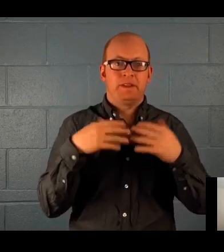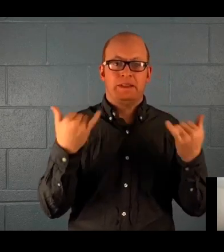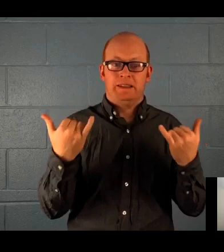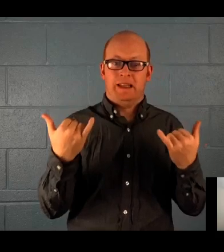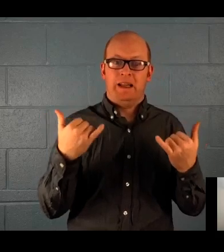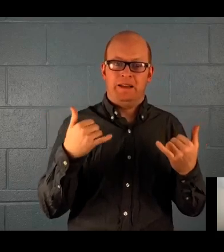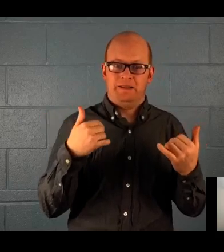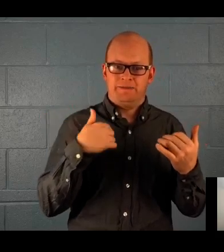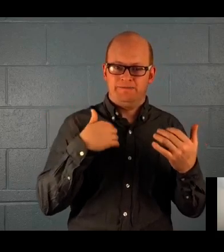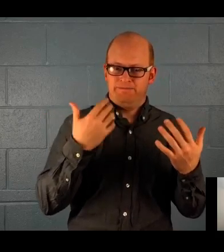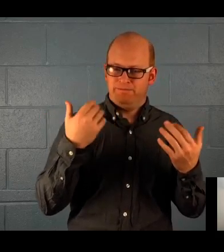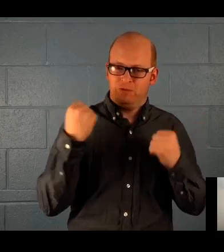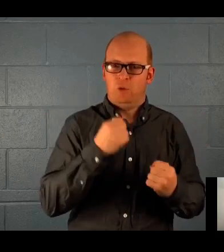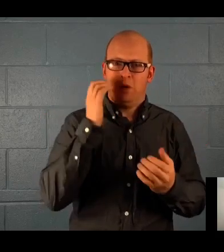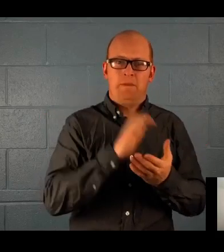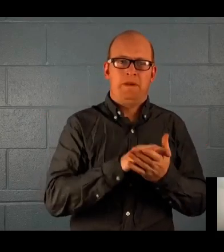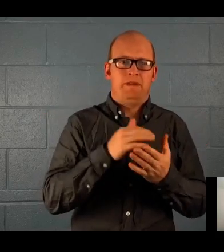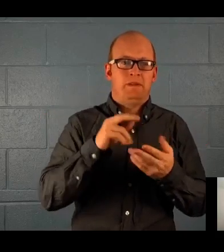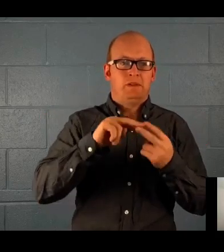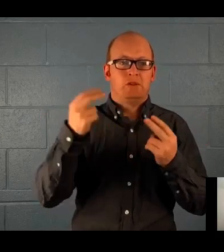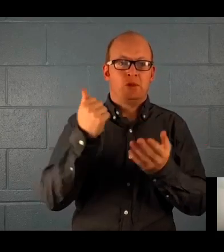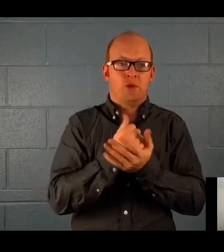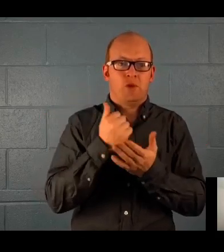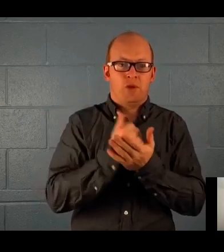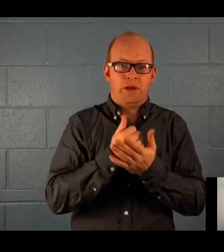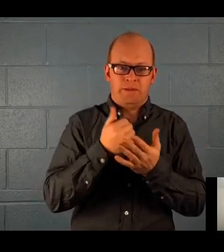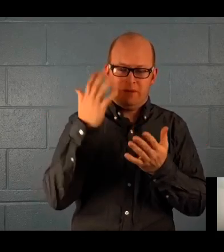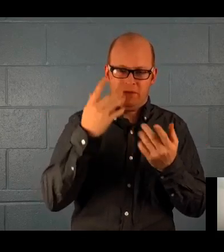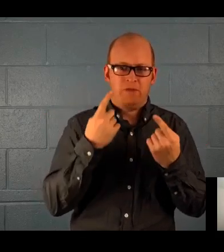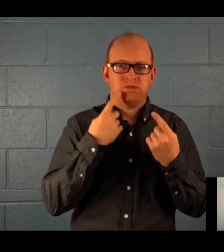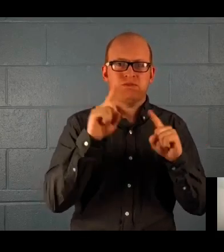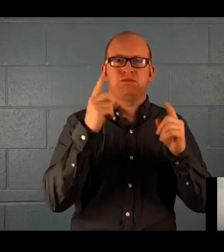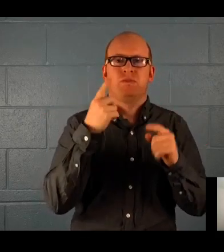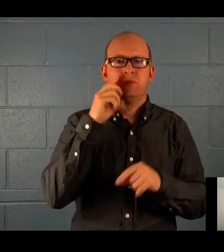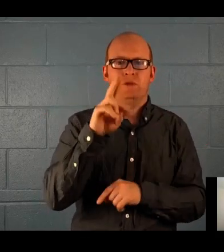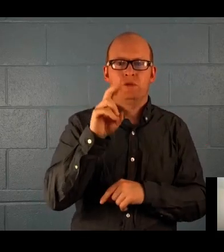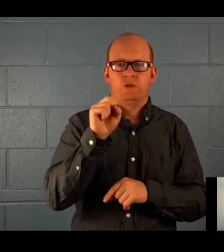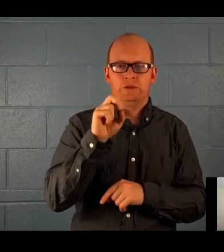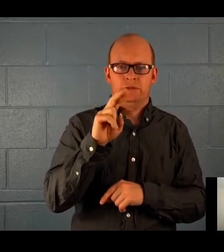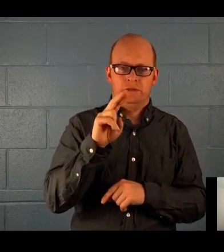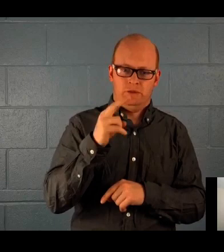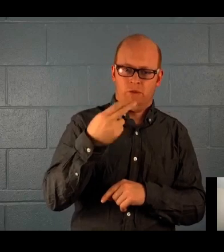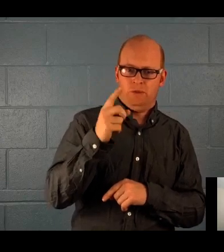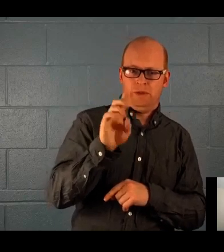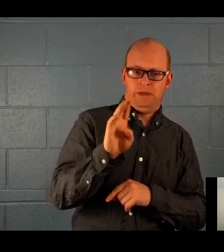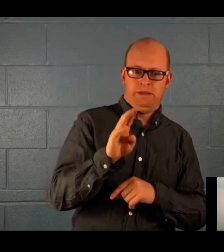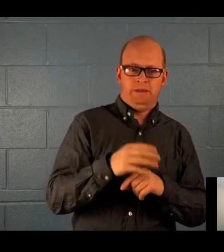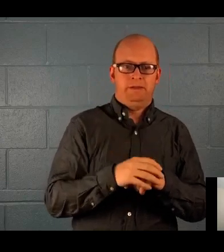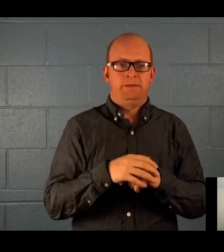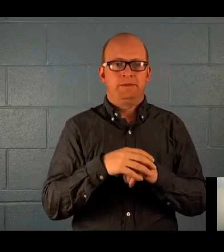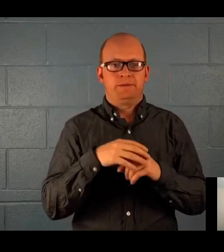that for a gene therapy for USH1b to be successful, vectors must be designed to recapitulate the expression